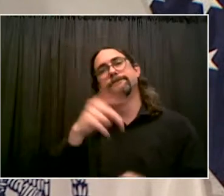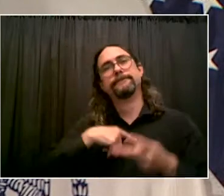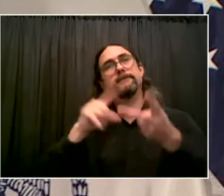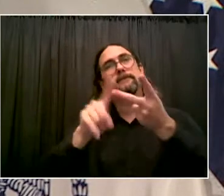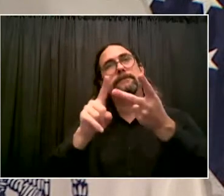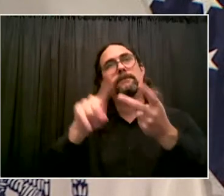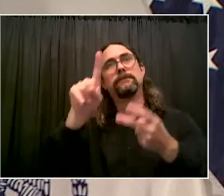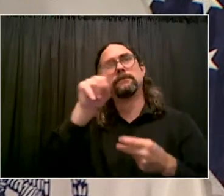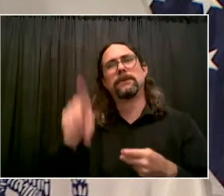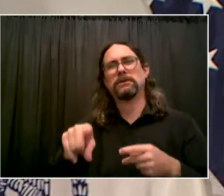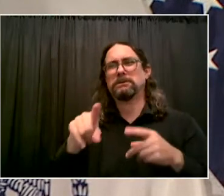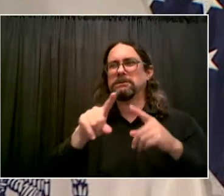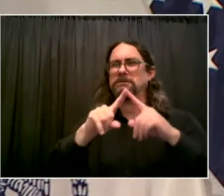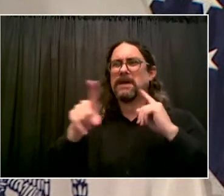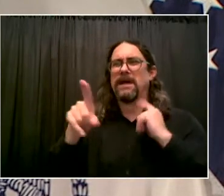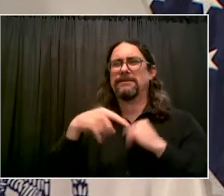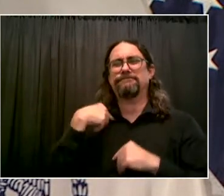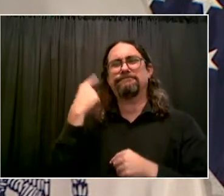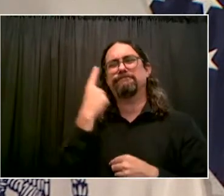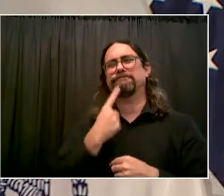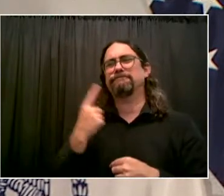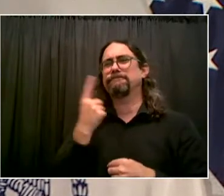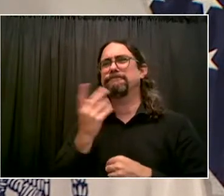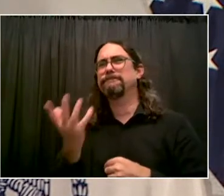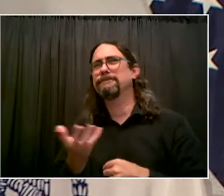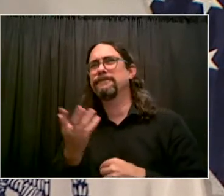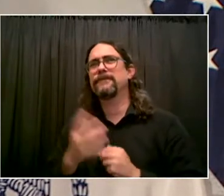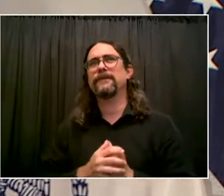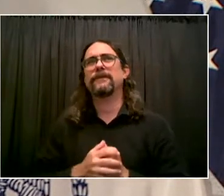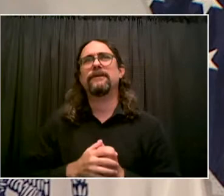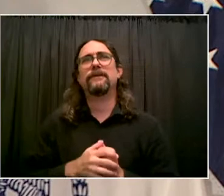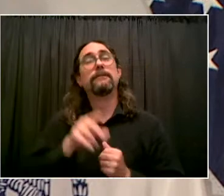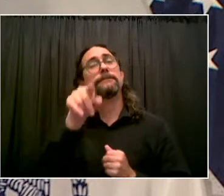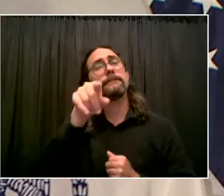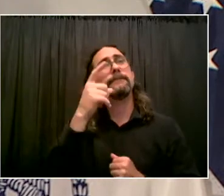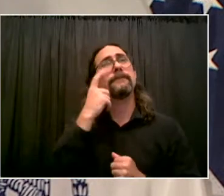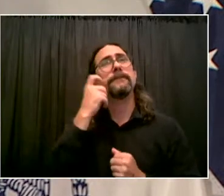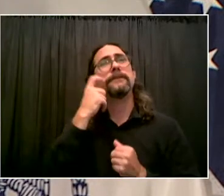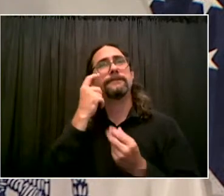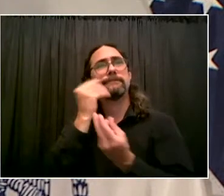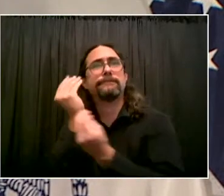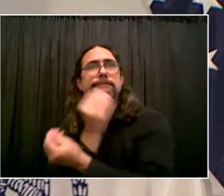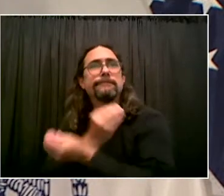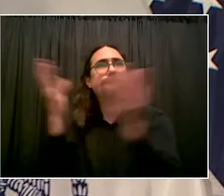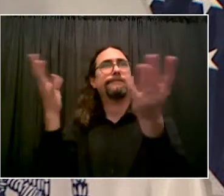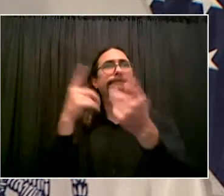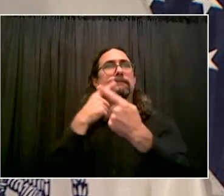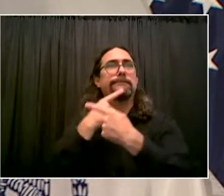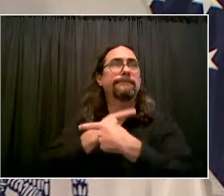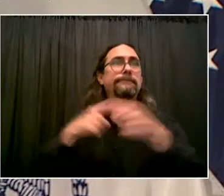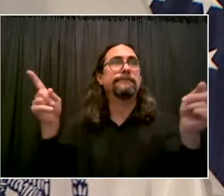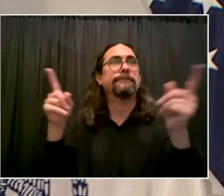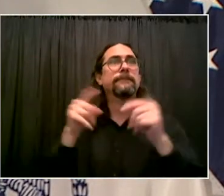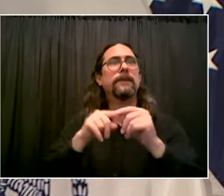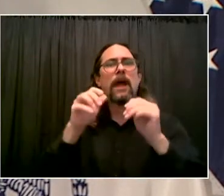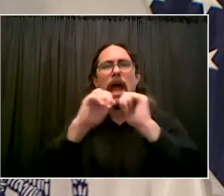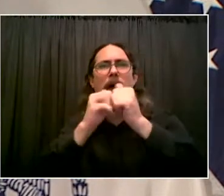WHEN YOU RELEASE THE LATEST INFORMATION ABOUT GIFTED AD N